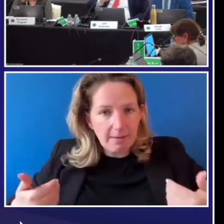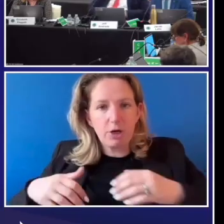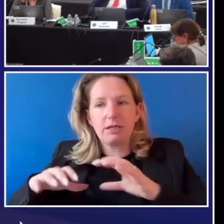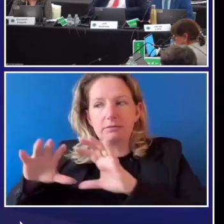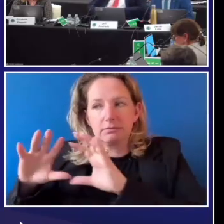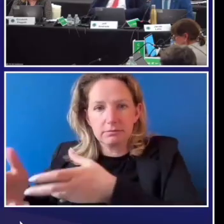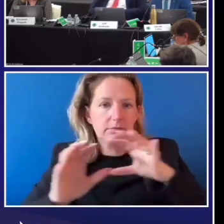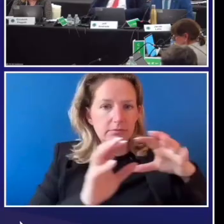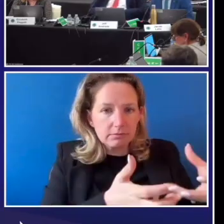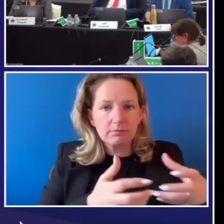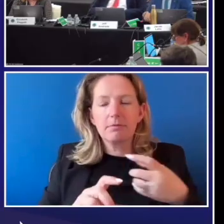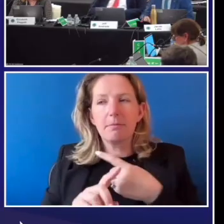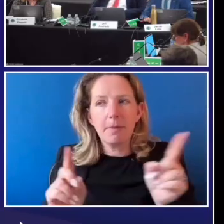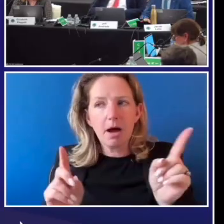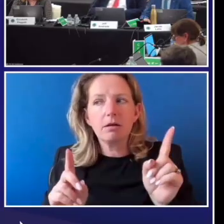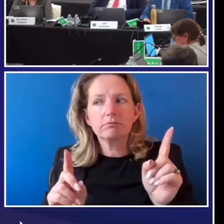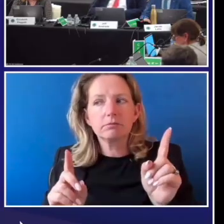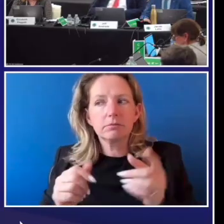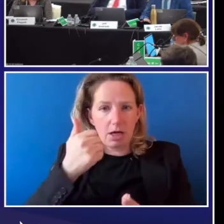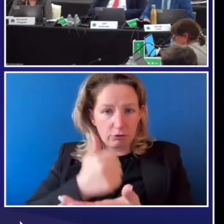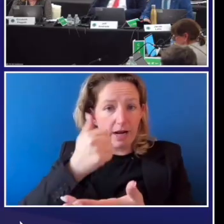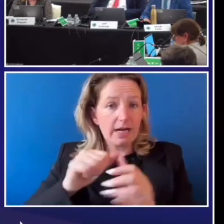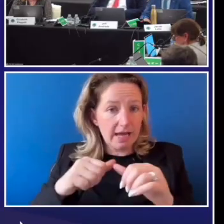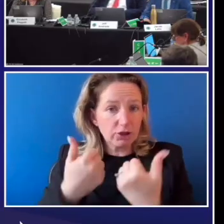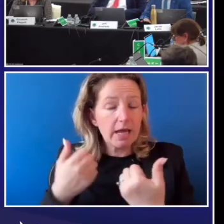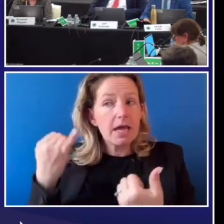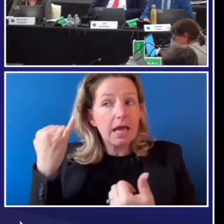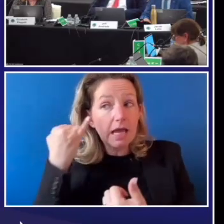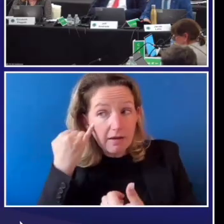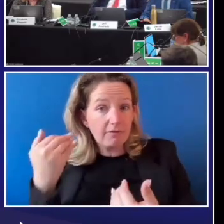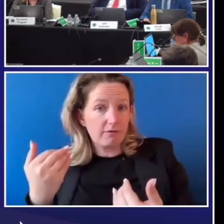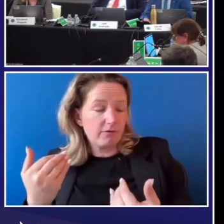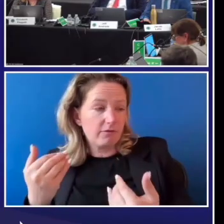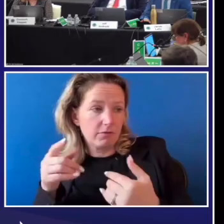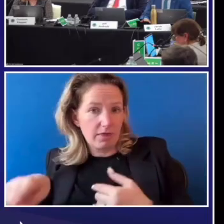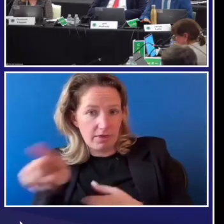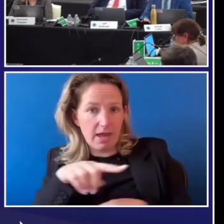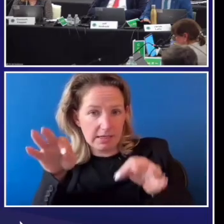just to the extent that an accrediting agency chooses to have one, we would expect that, you know, this is followed in those cases.